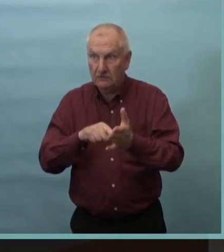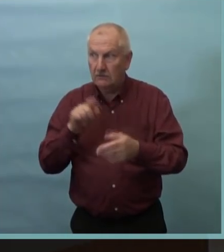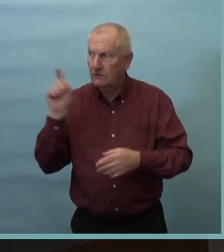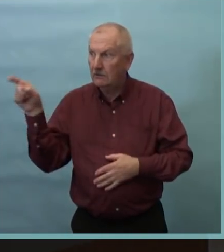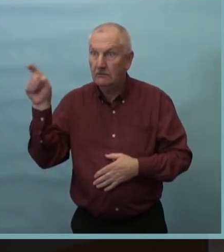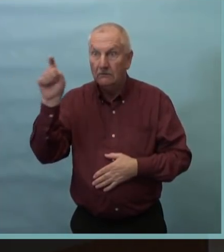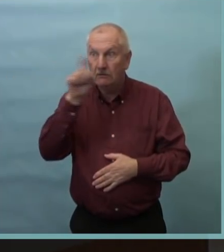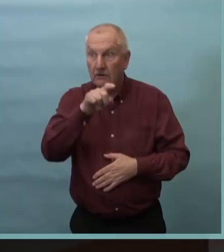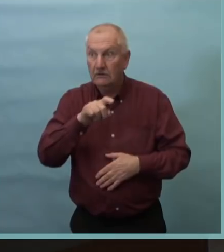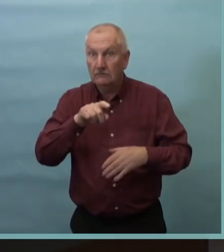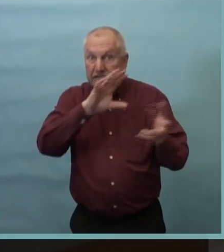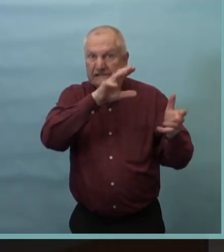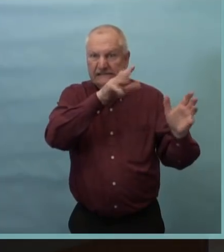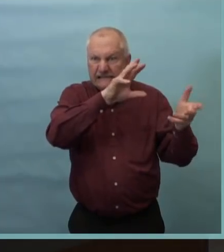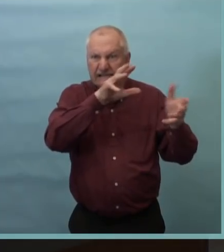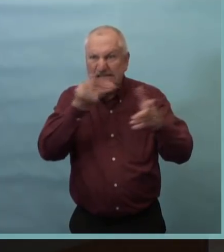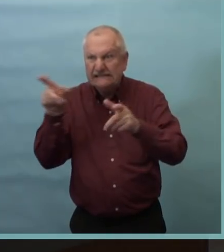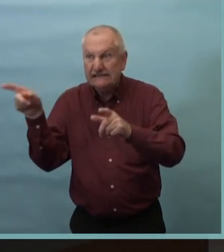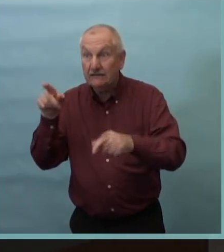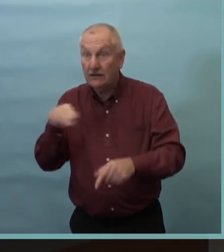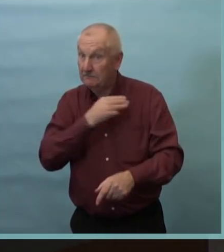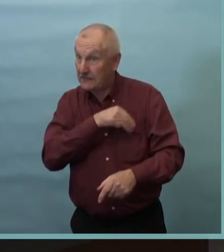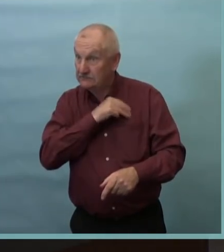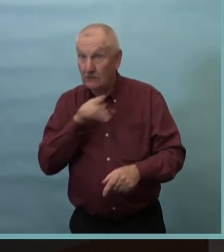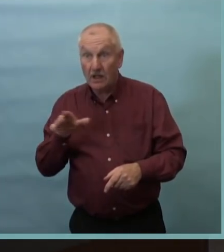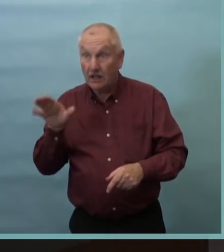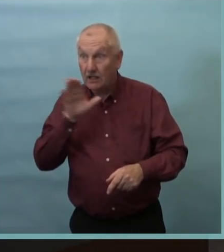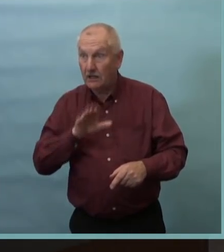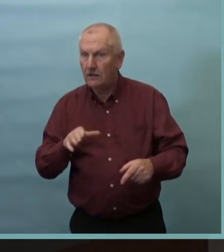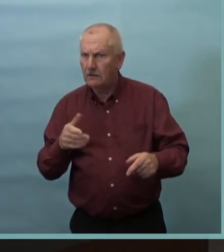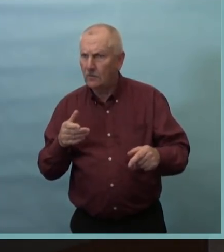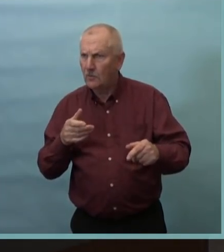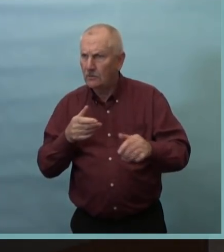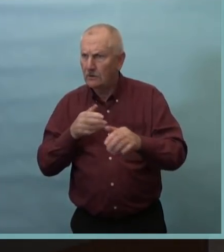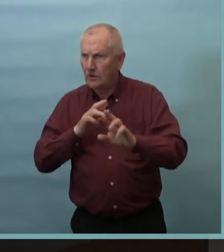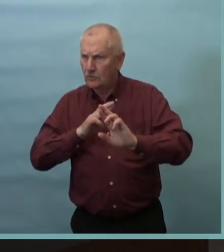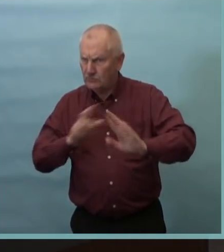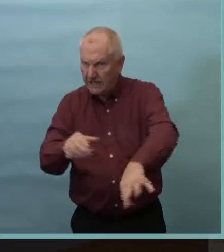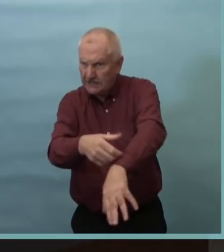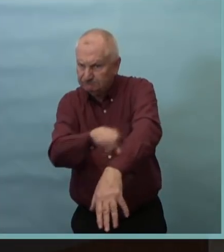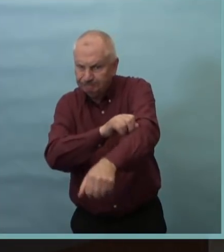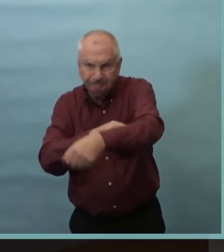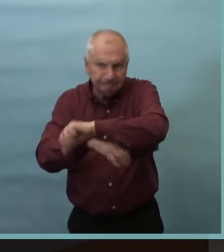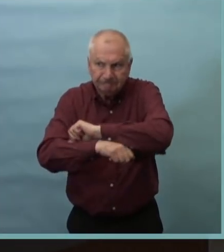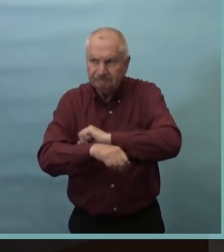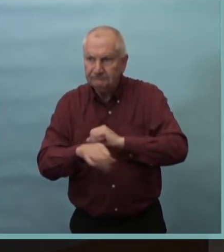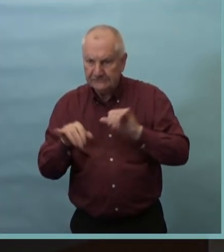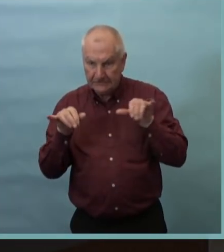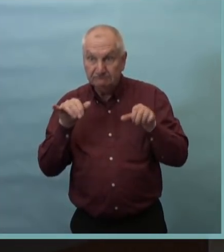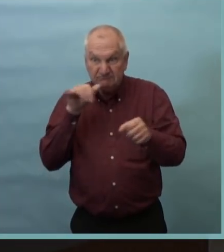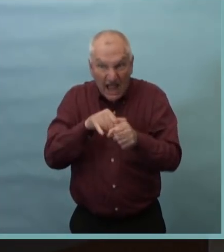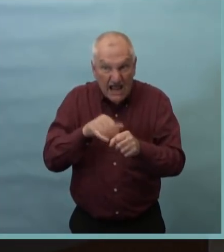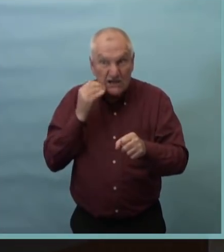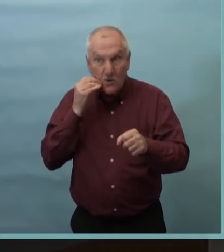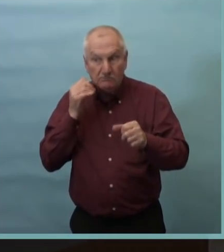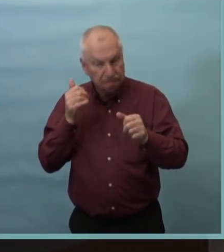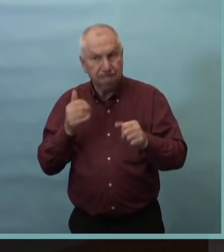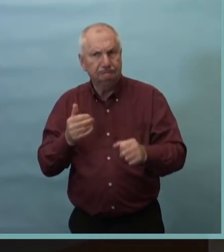stepped up so at this point we have not seen significant community-based